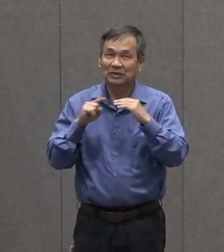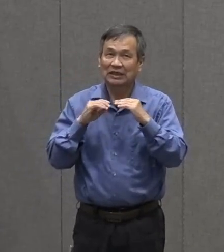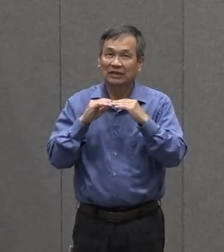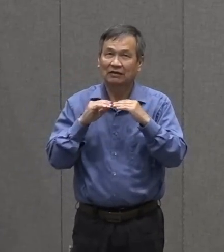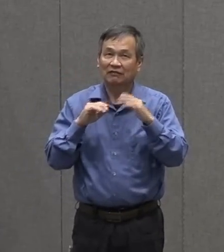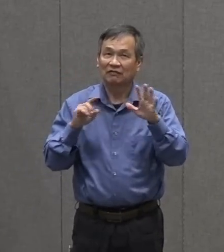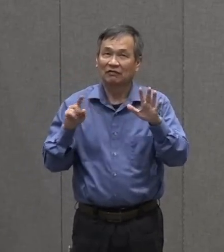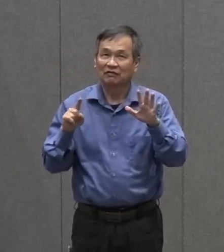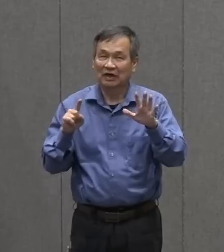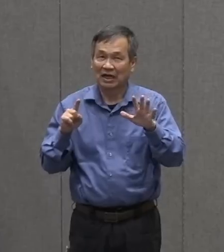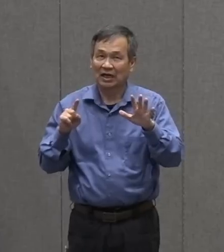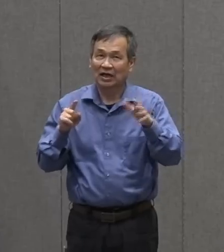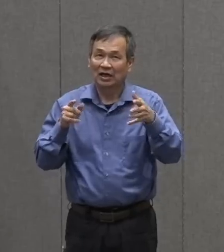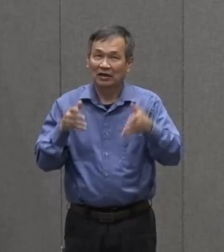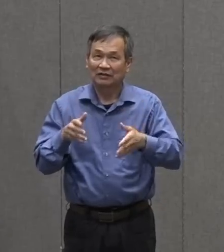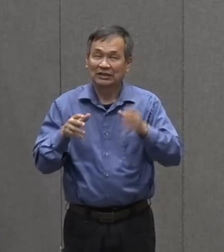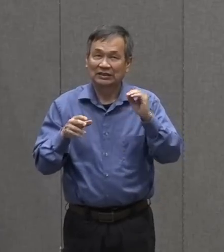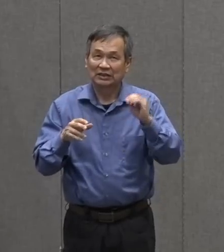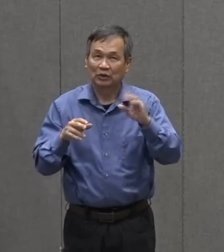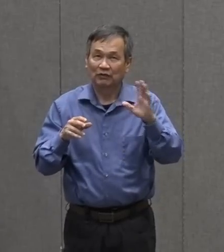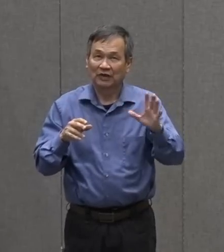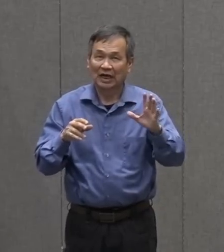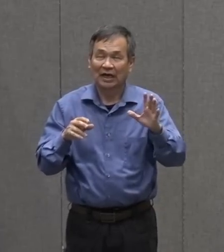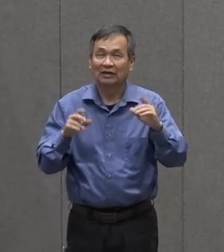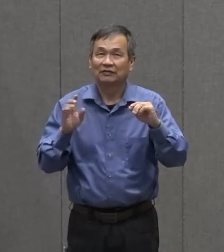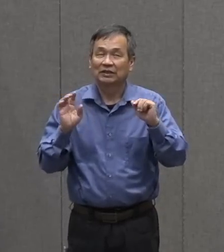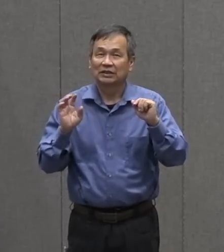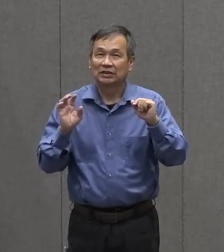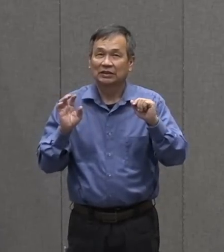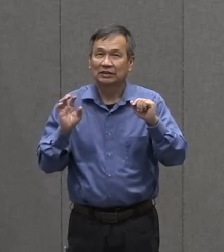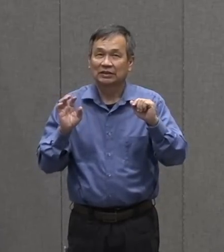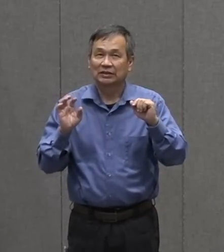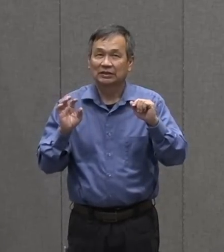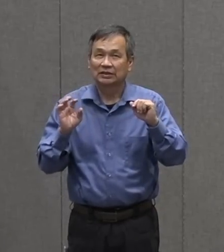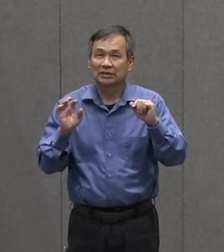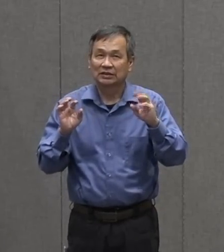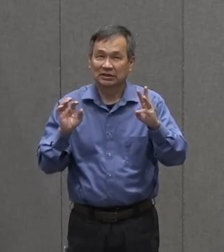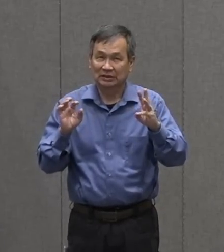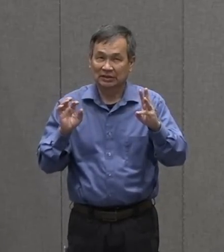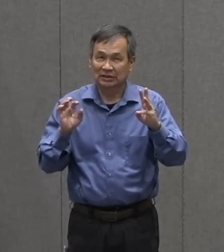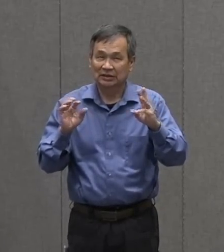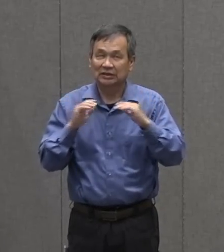Five has to end and zero or five, six it has to be an even number.